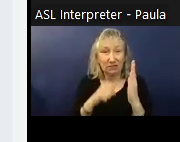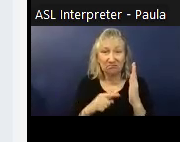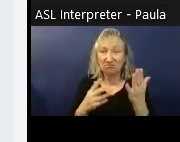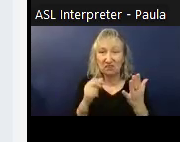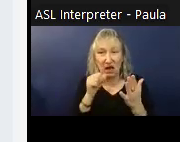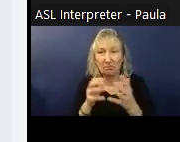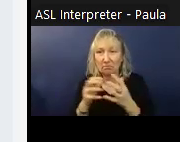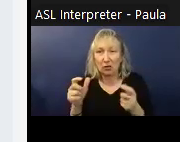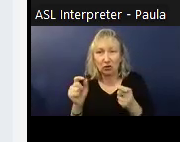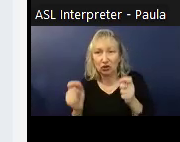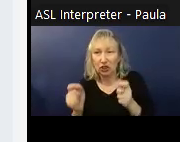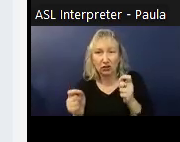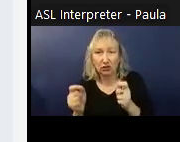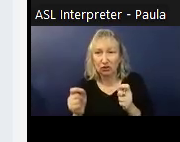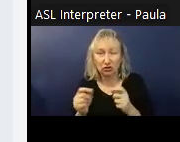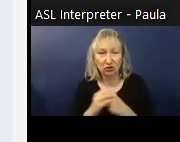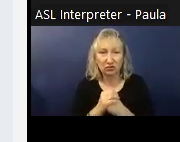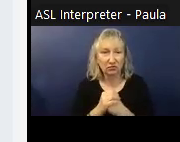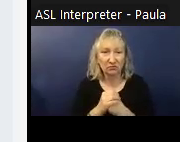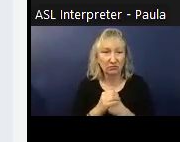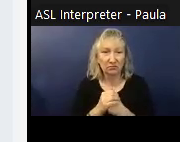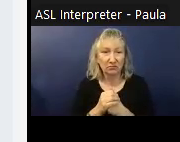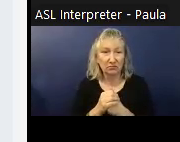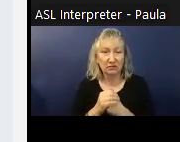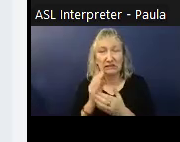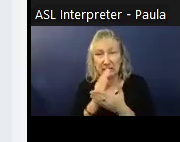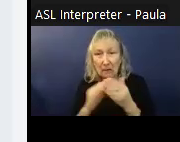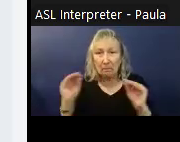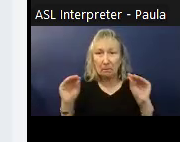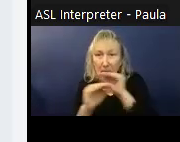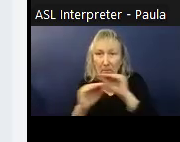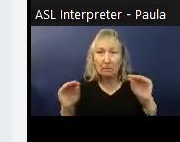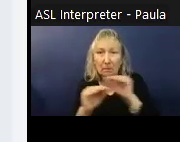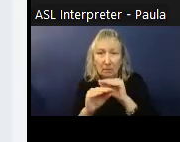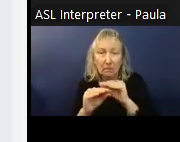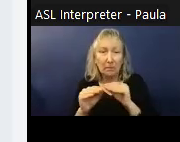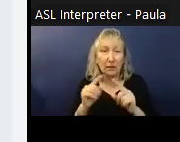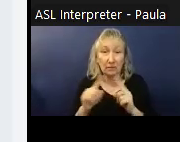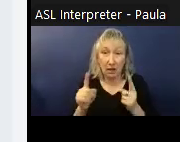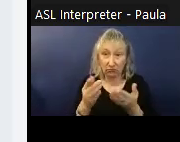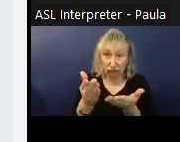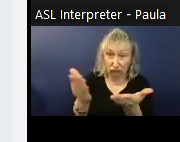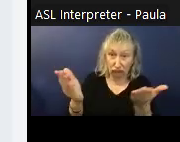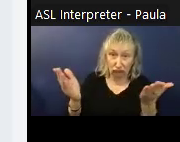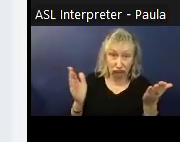more reorganization. But RAC members, feel free to speak up if you have any